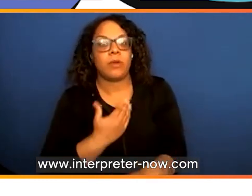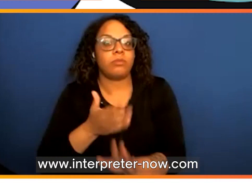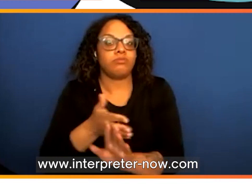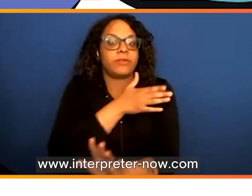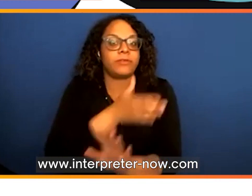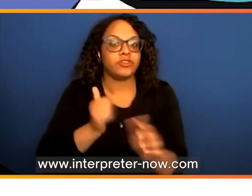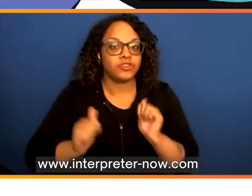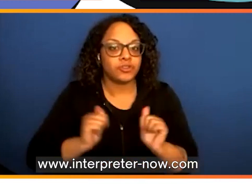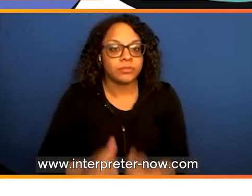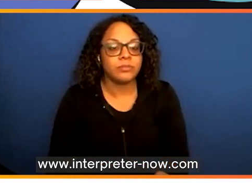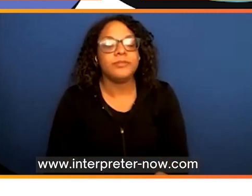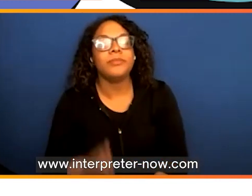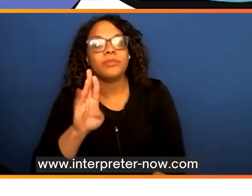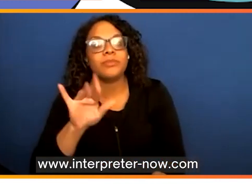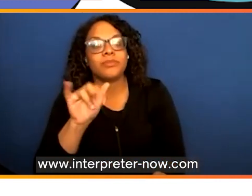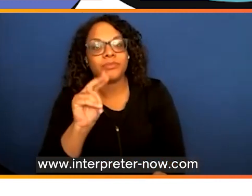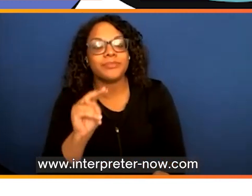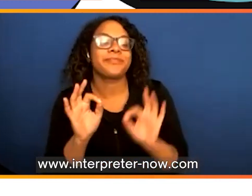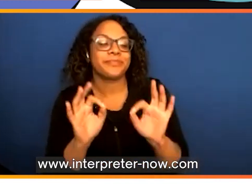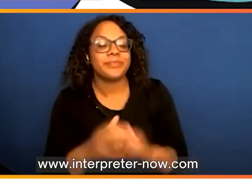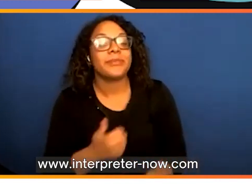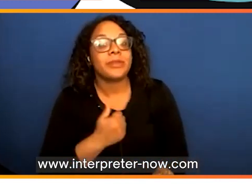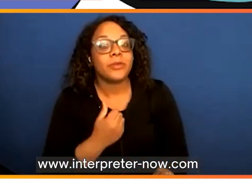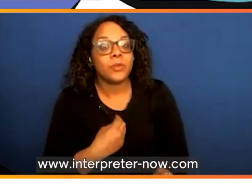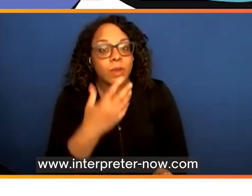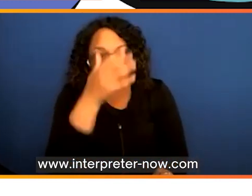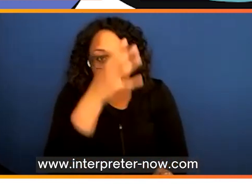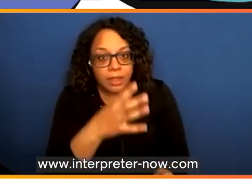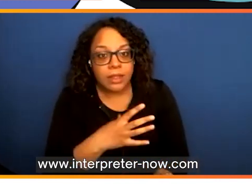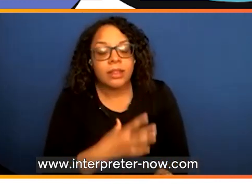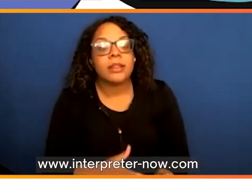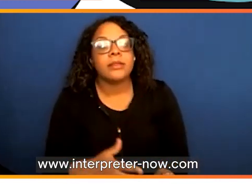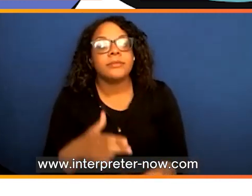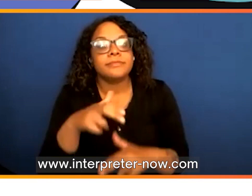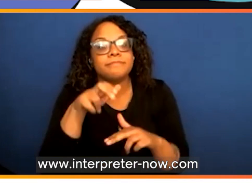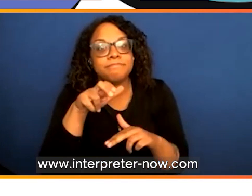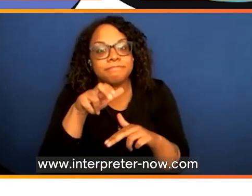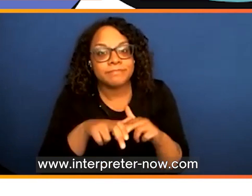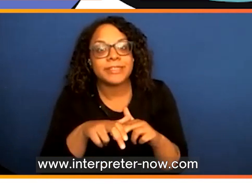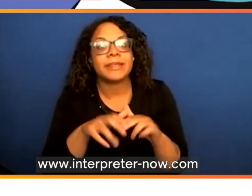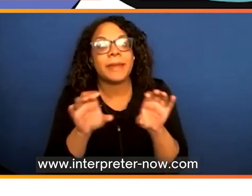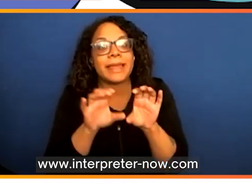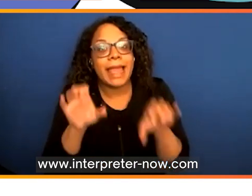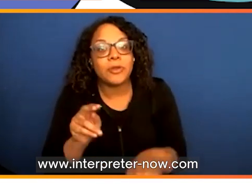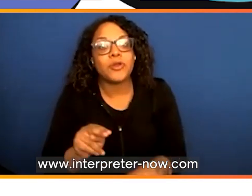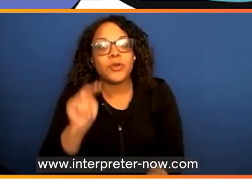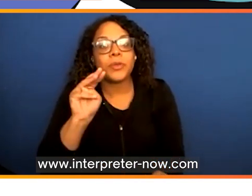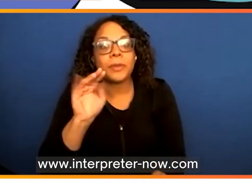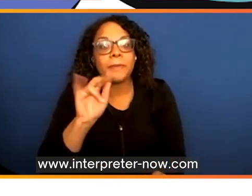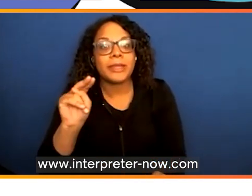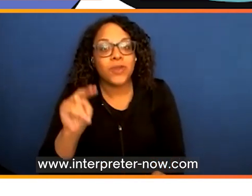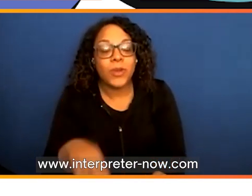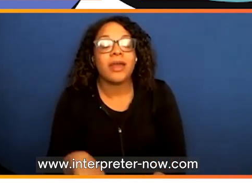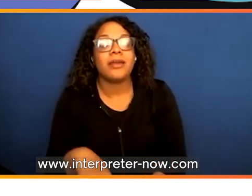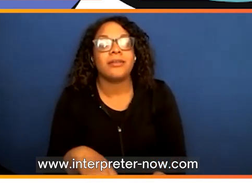Fantastic. I’m a White man, sitting in my cabin in Northern Minnesota, with a